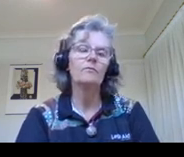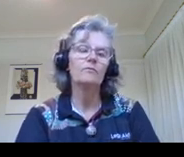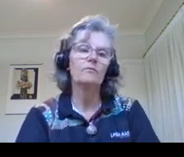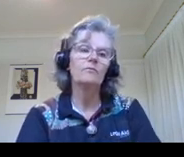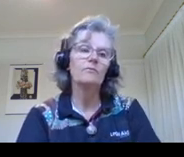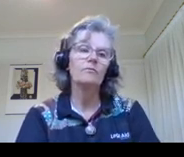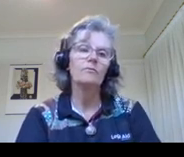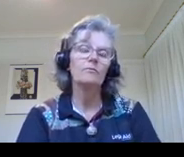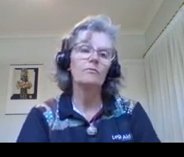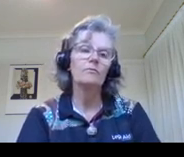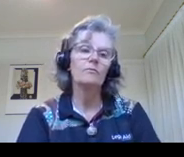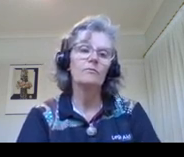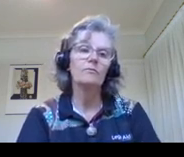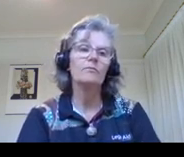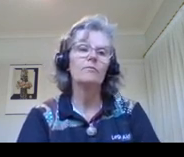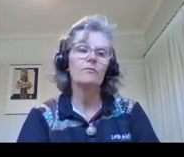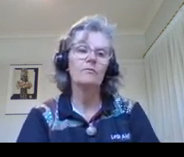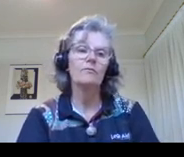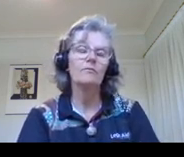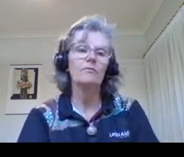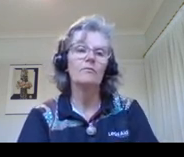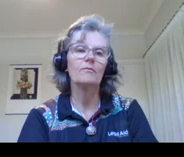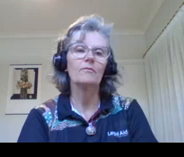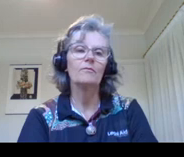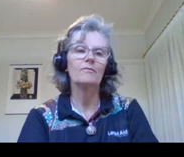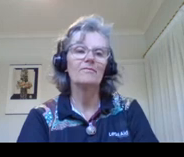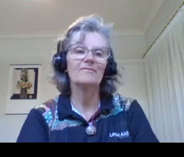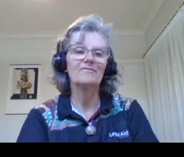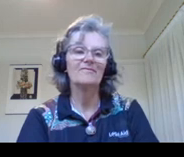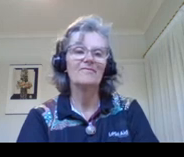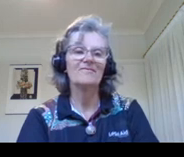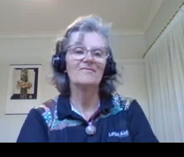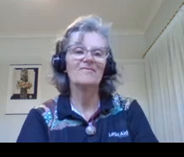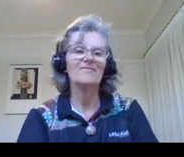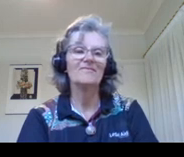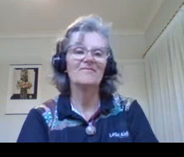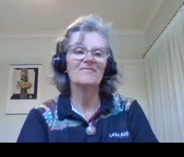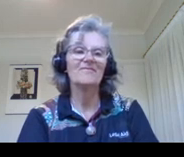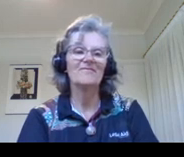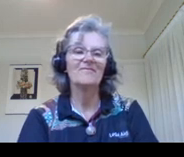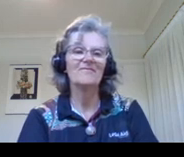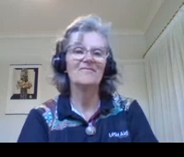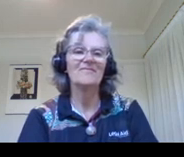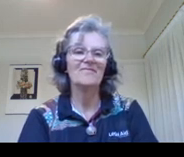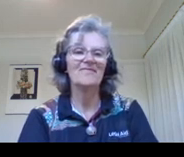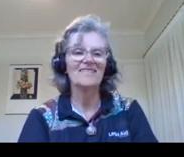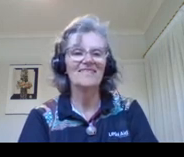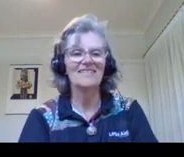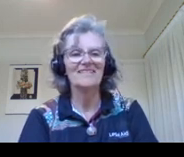awareness week if you're a bit shy about talking about scam this is your perfect launching platform